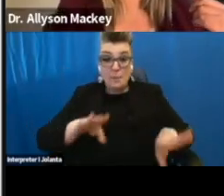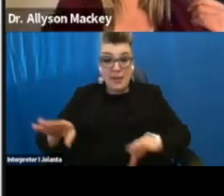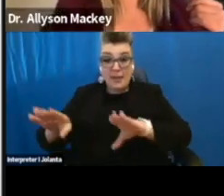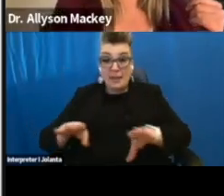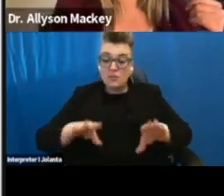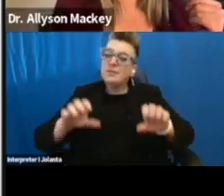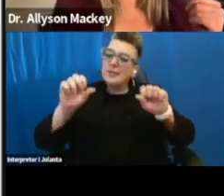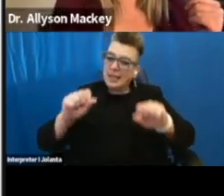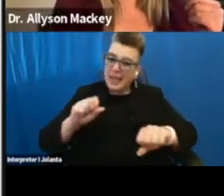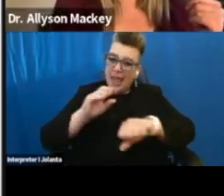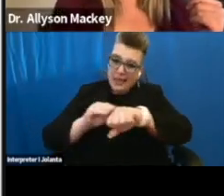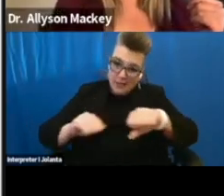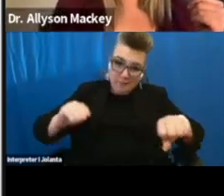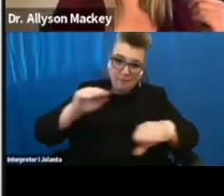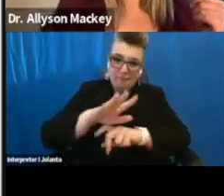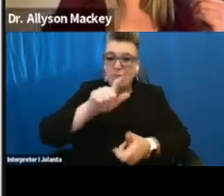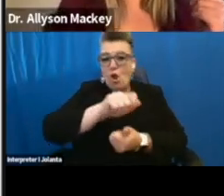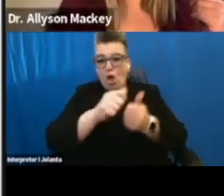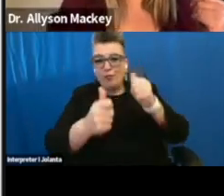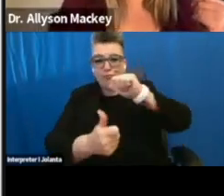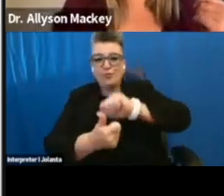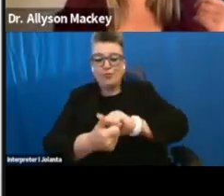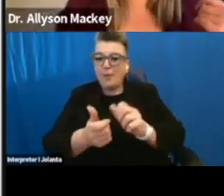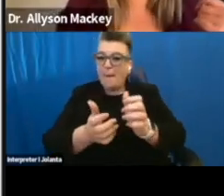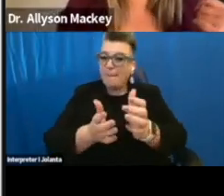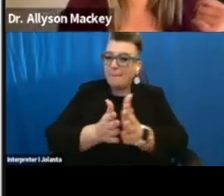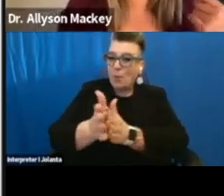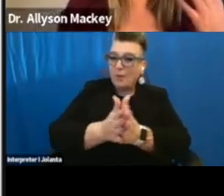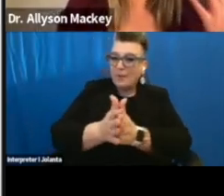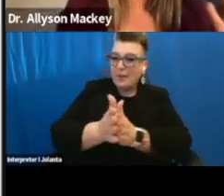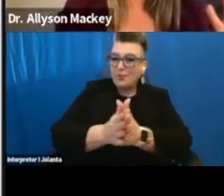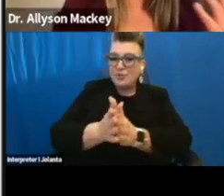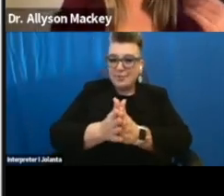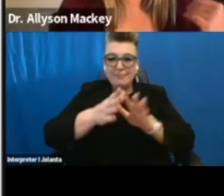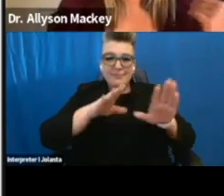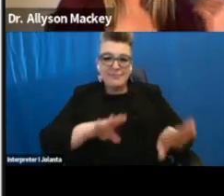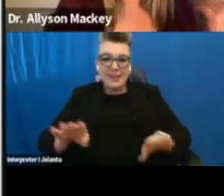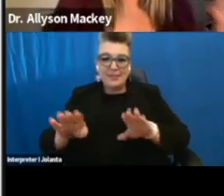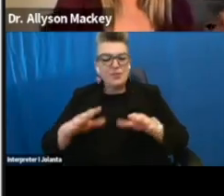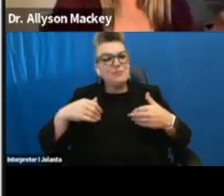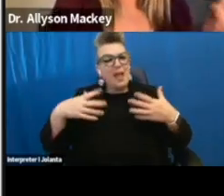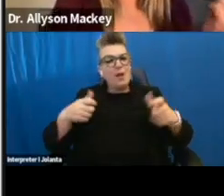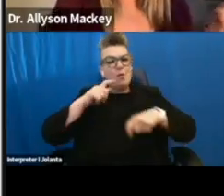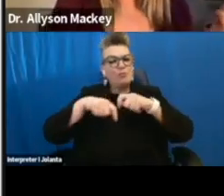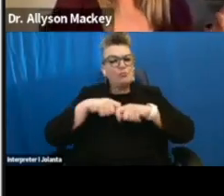behavior so I want to close by talking about some thoughts about how we might be able to